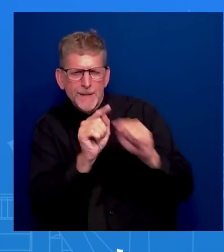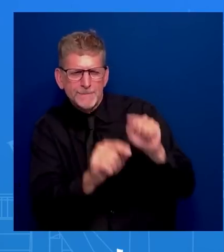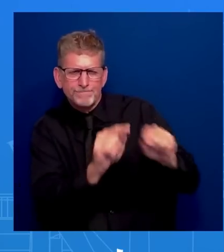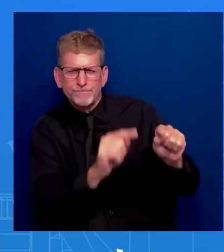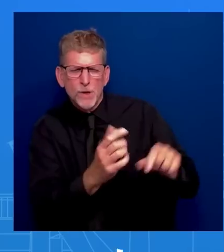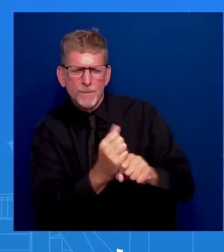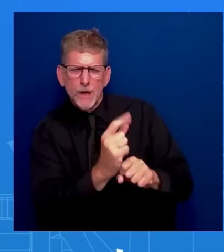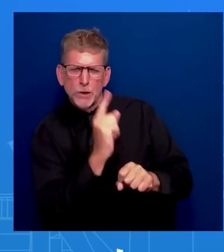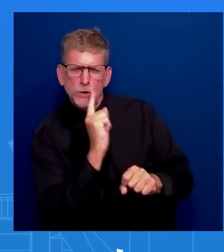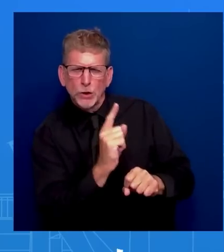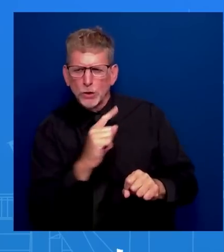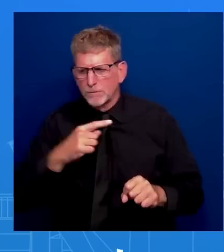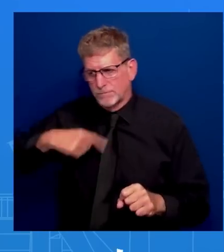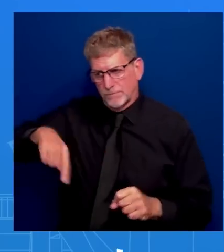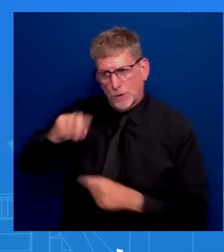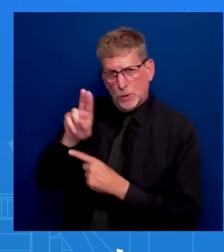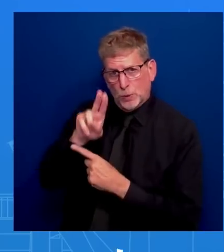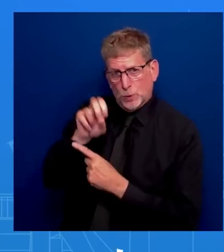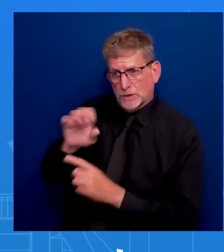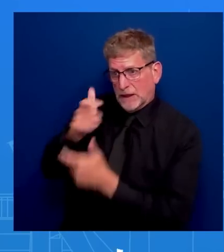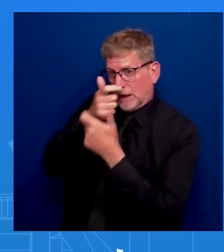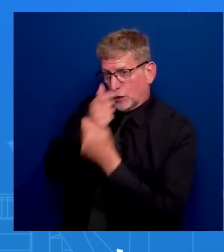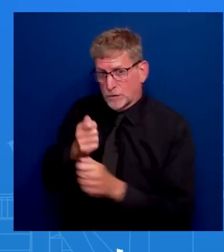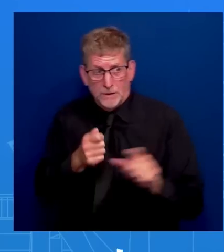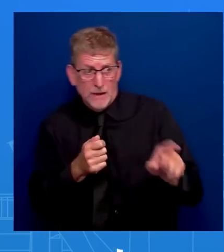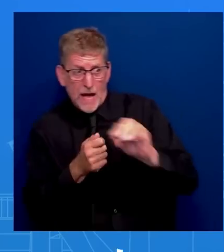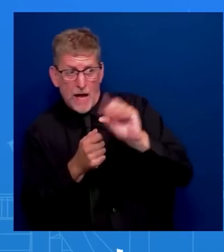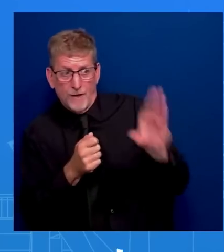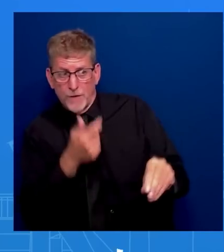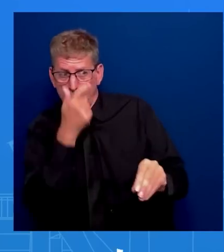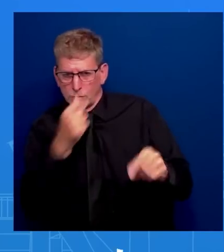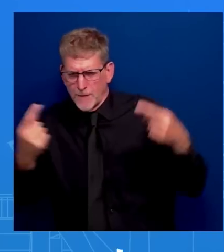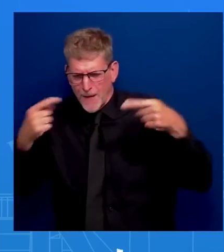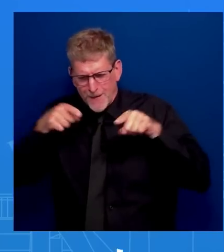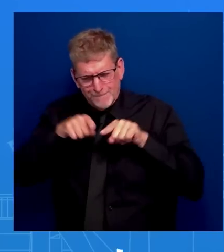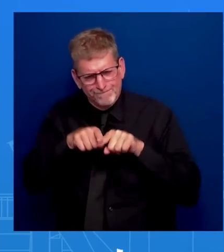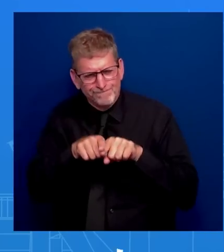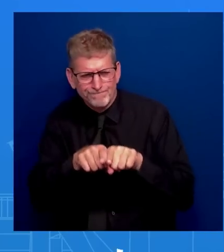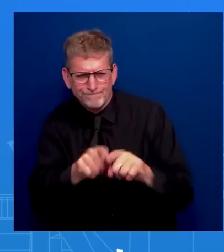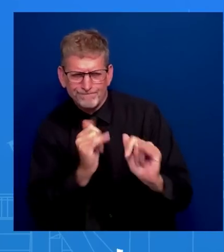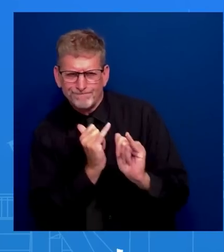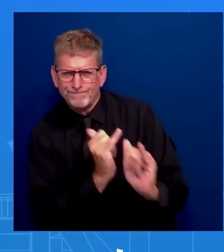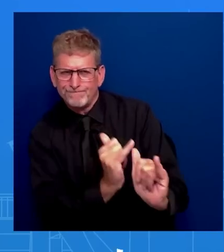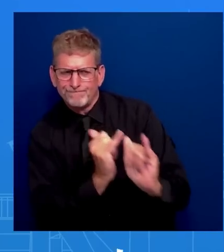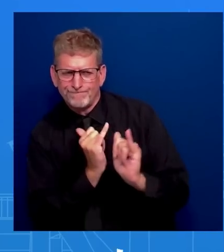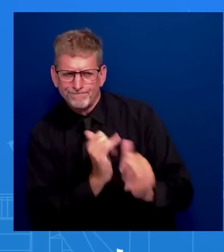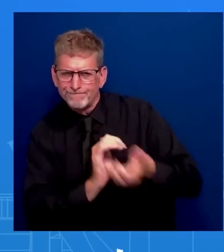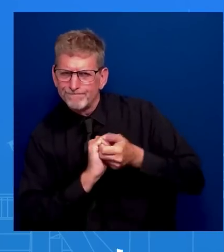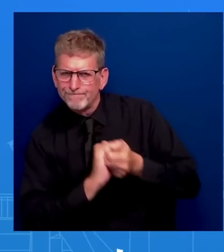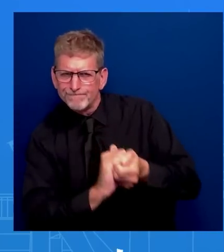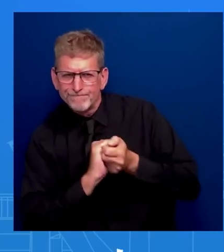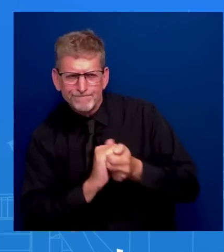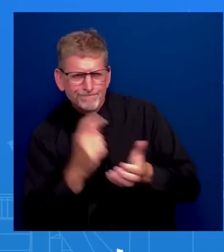and it reframes and recognize Africa's importance to U.S. national security interests.